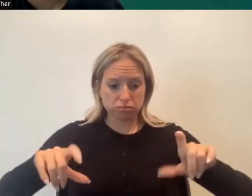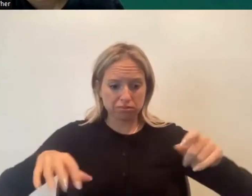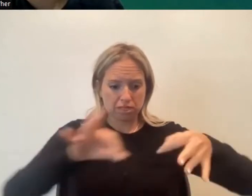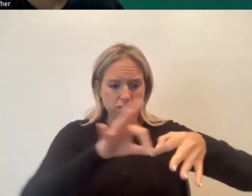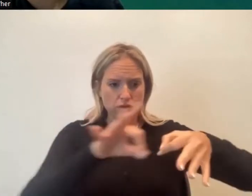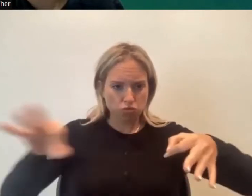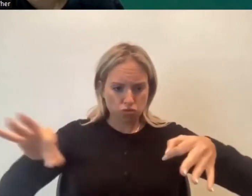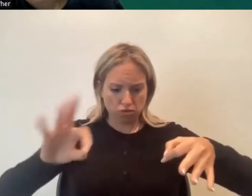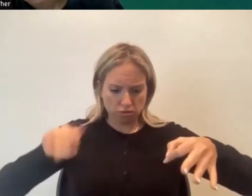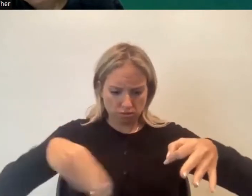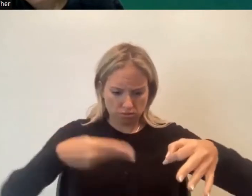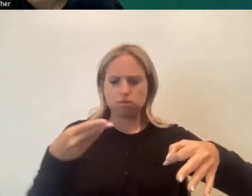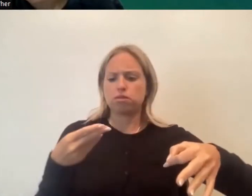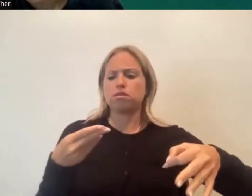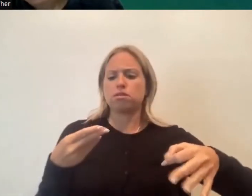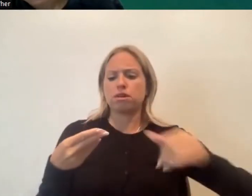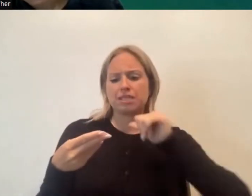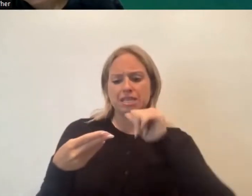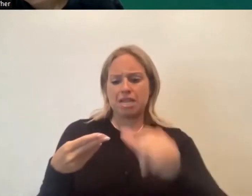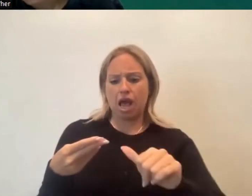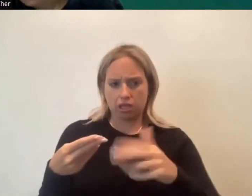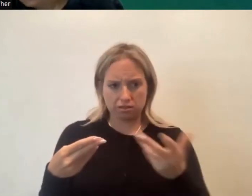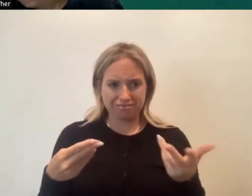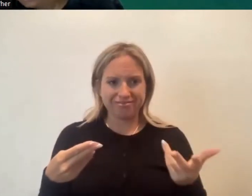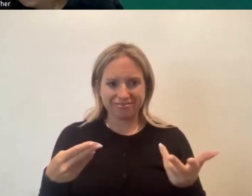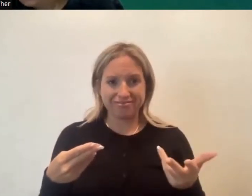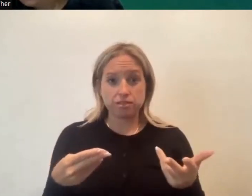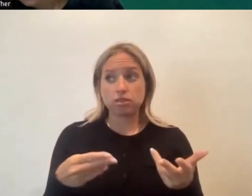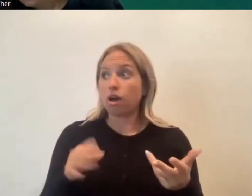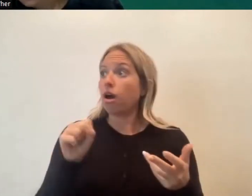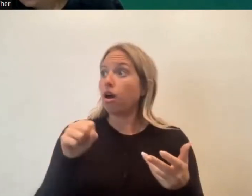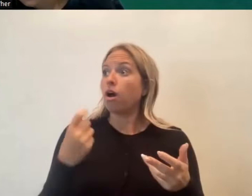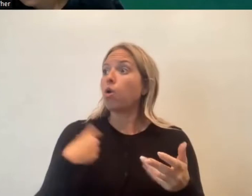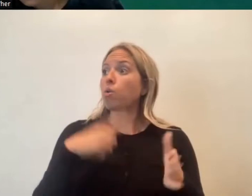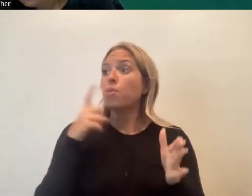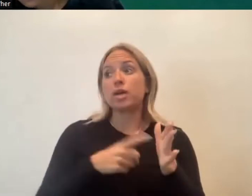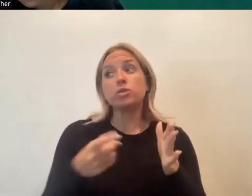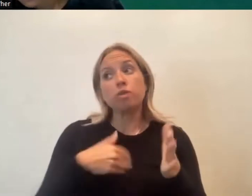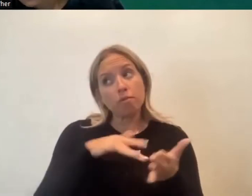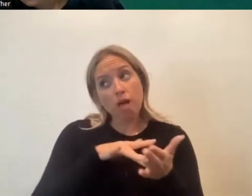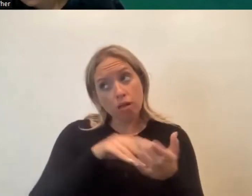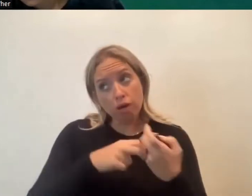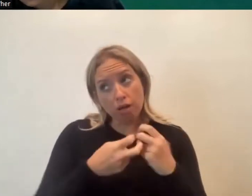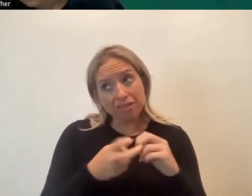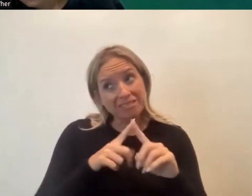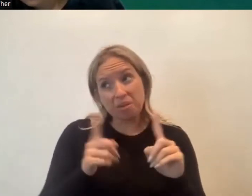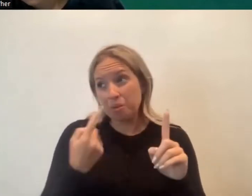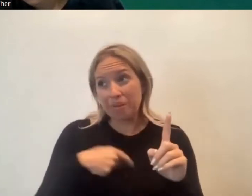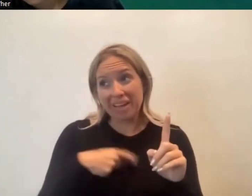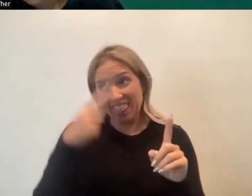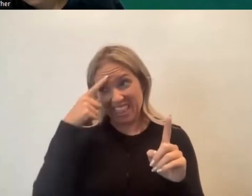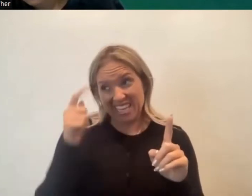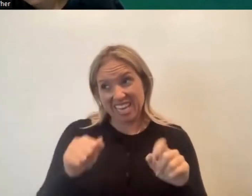When they say, "Yeah, we recognize you have these medical problems, but we think you can still go out and work."